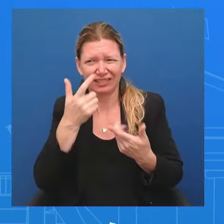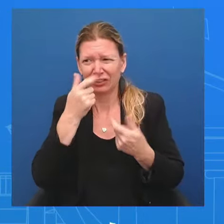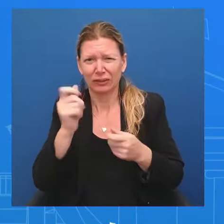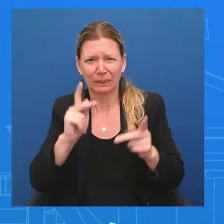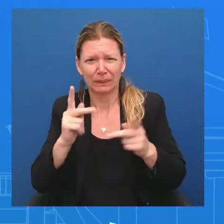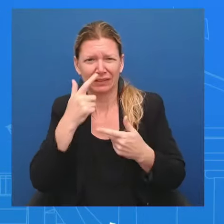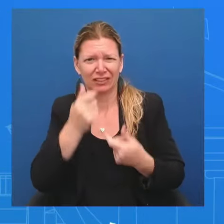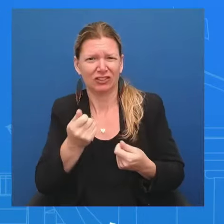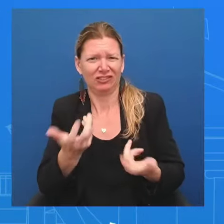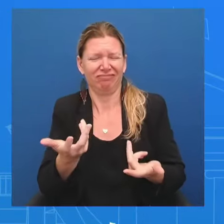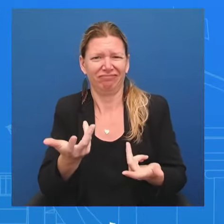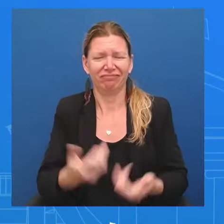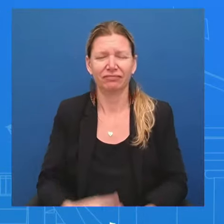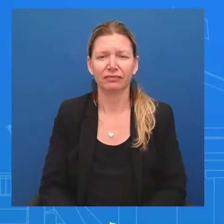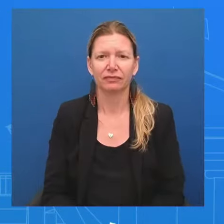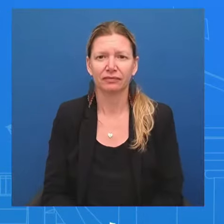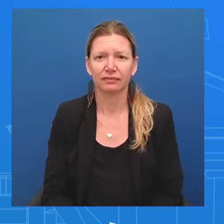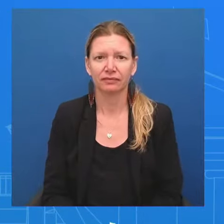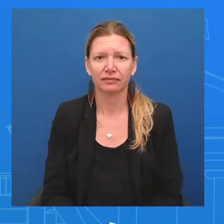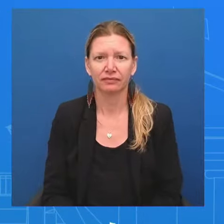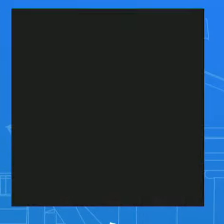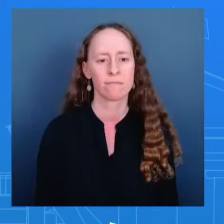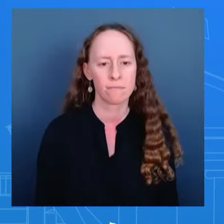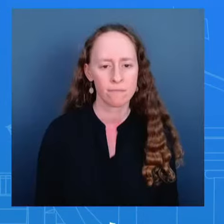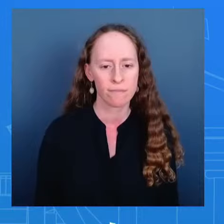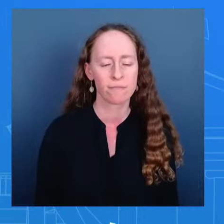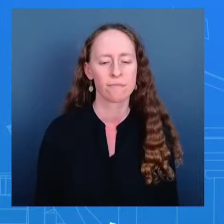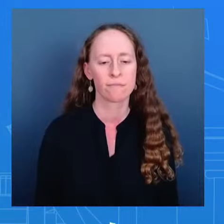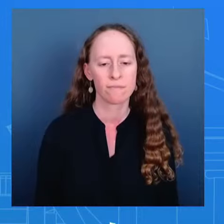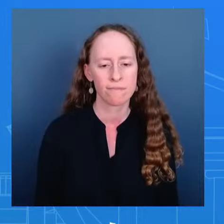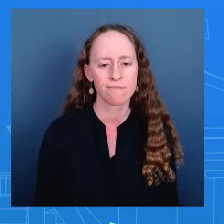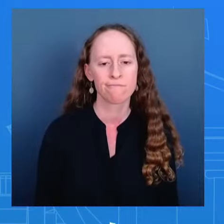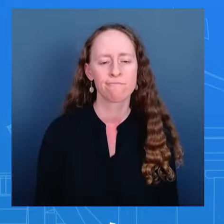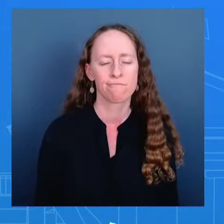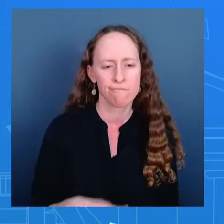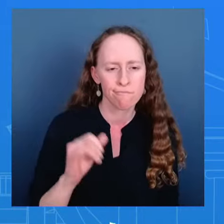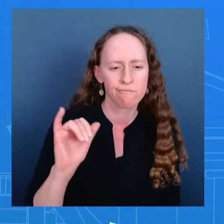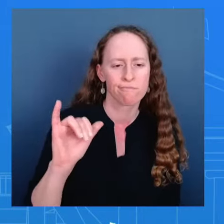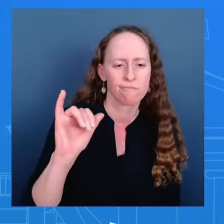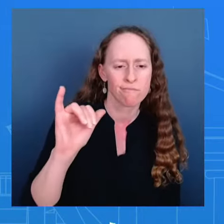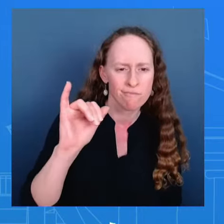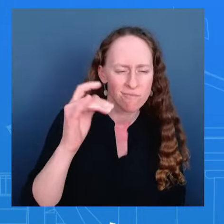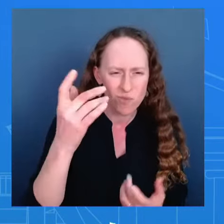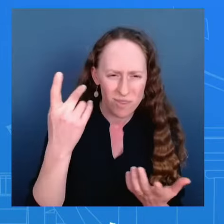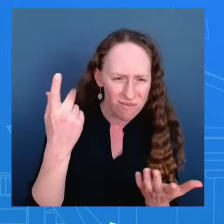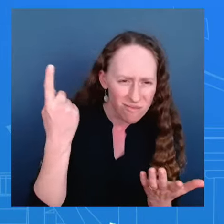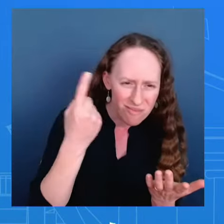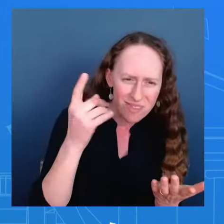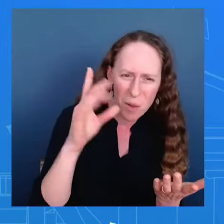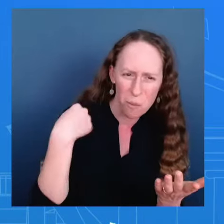with one sort of big is the option? Or more piece-meal? Ms. Jean-Pierre: Like we continue to do and we have done, and you just mentioned just recently,